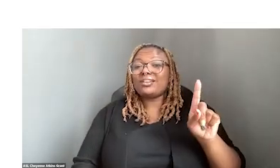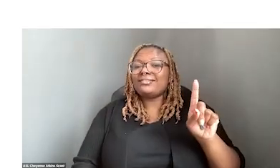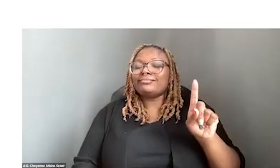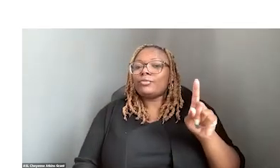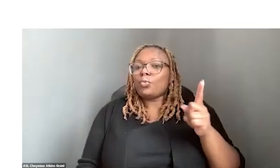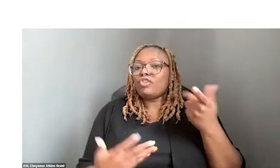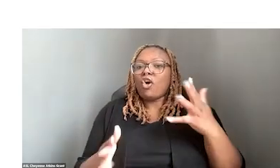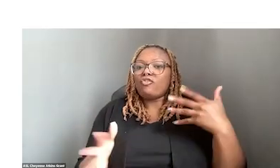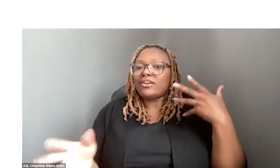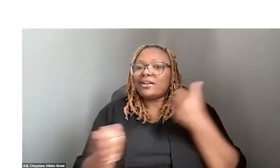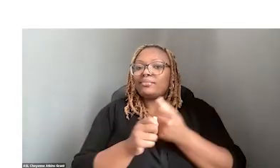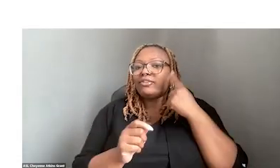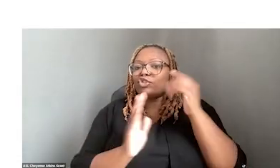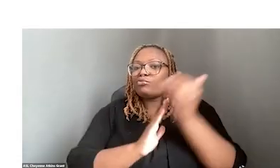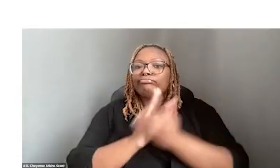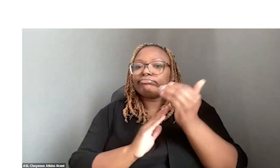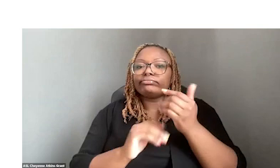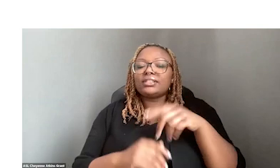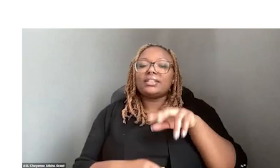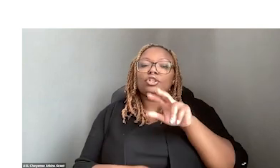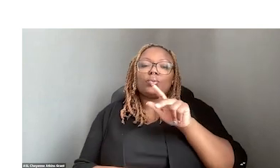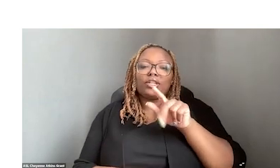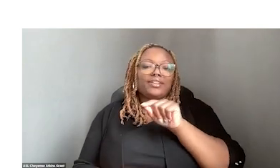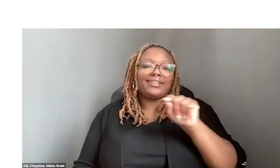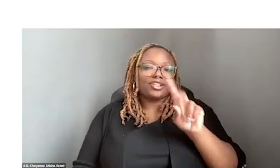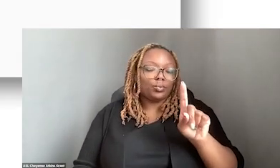and updated it for you to the 23-1 format.